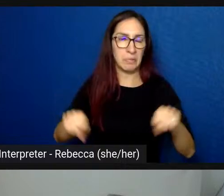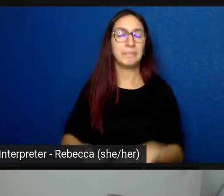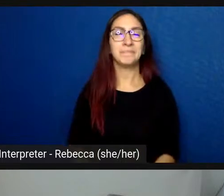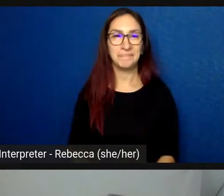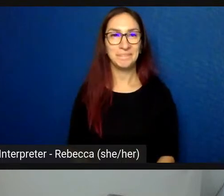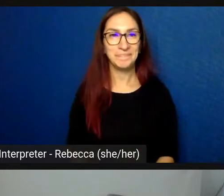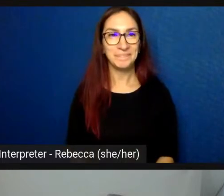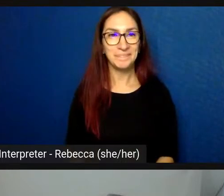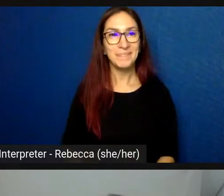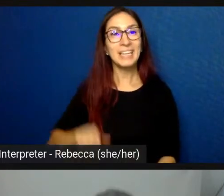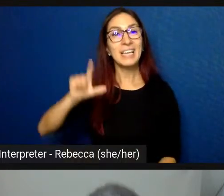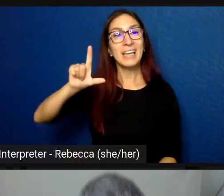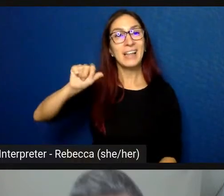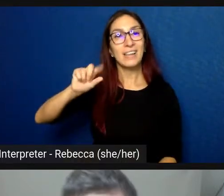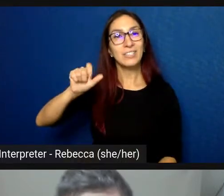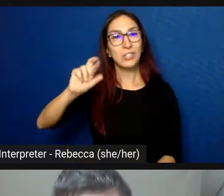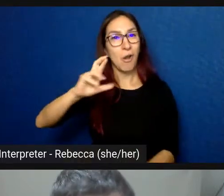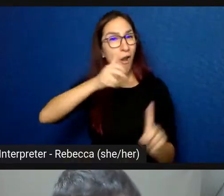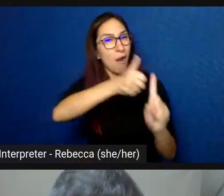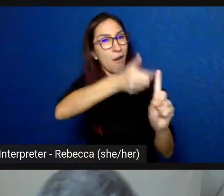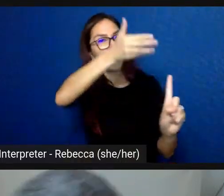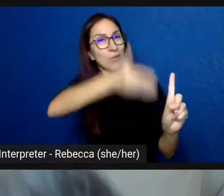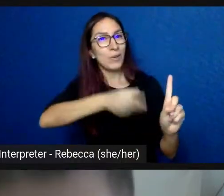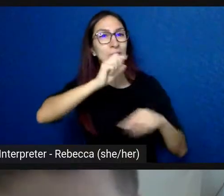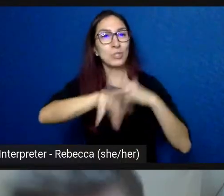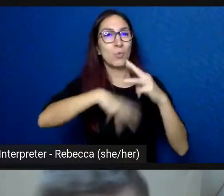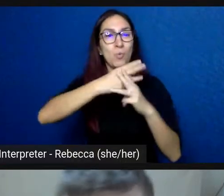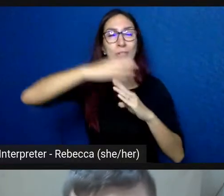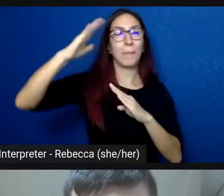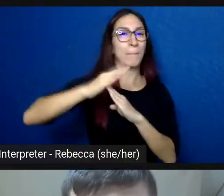But I will try to explain as much as I can.